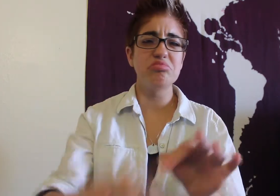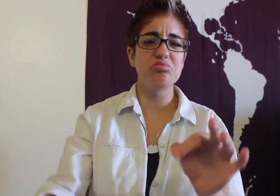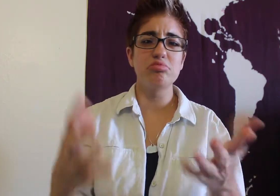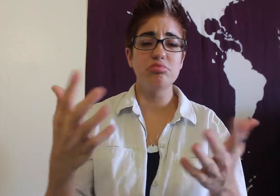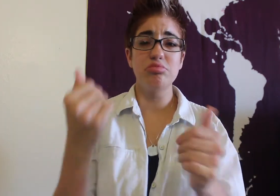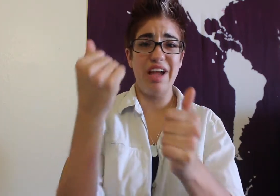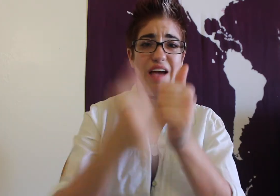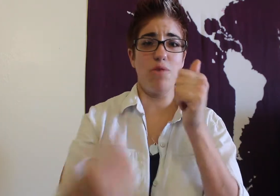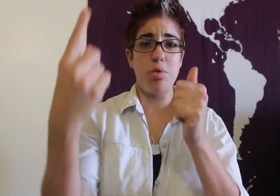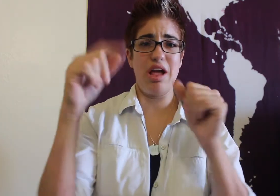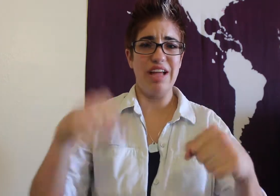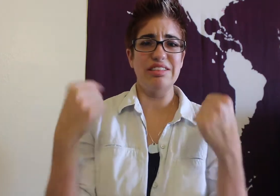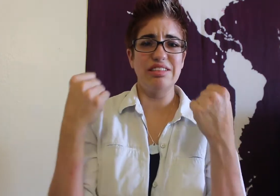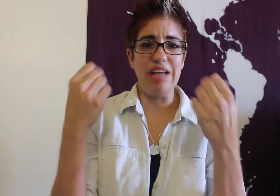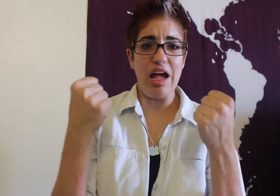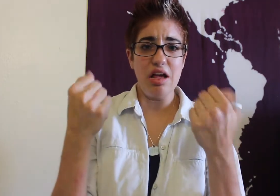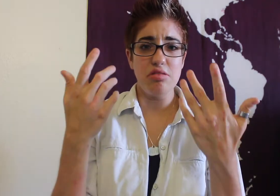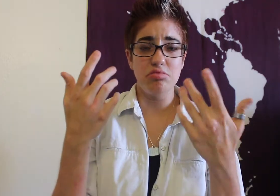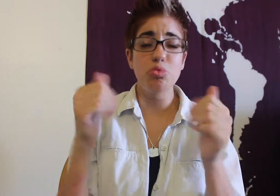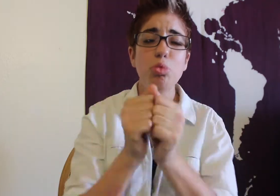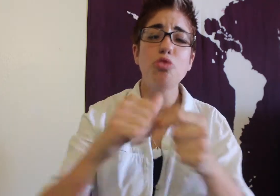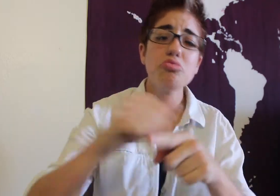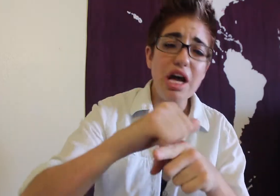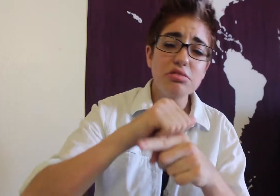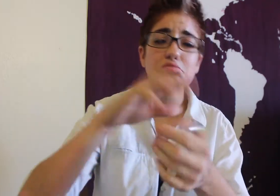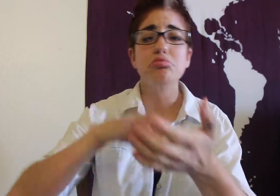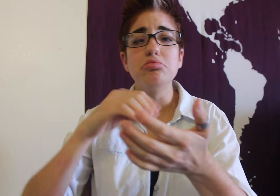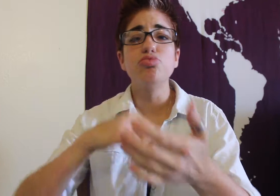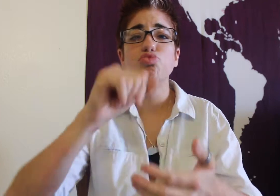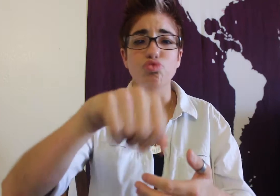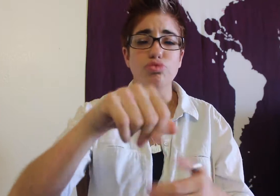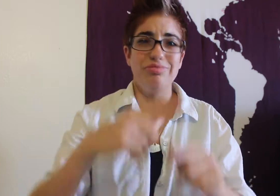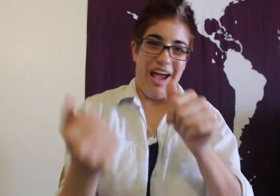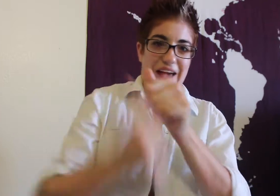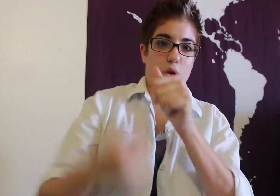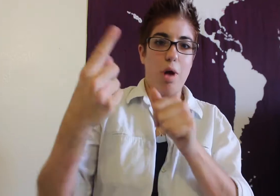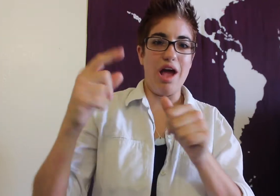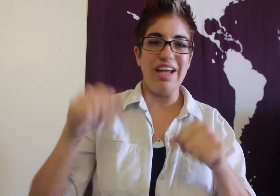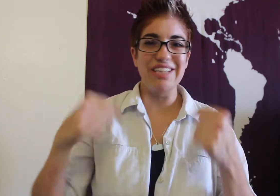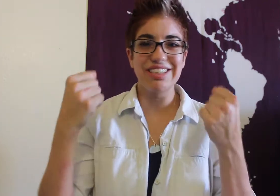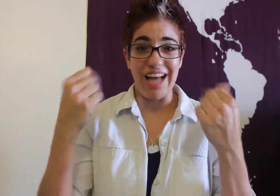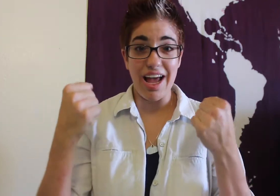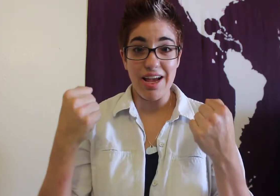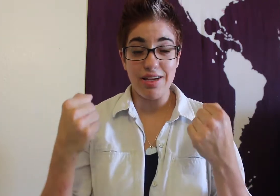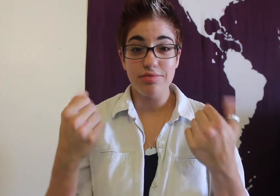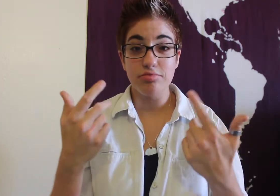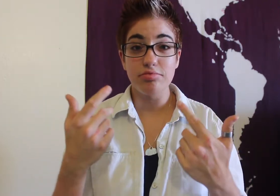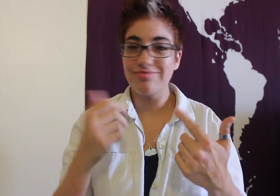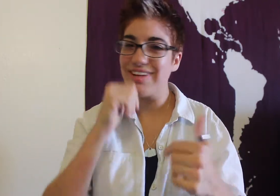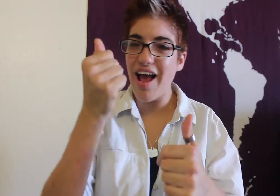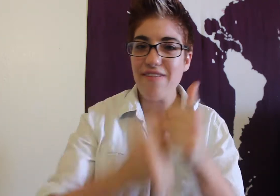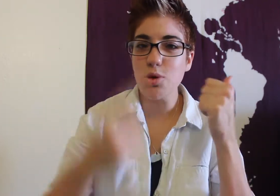It is relatively simple. Everyone can sign. You will be able to sign with through learning and practicing. Everyone can sign.